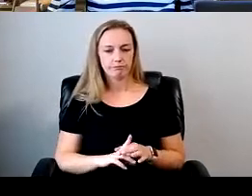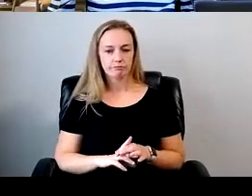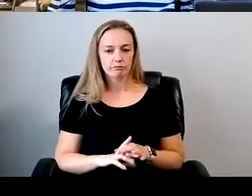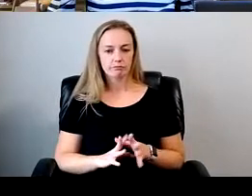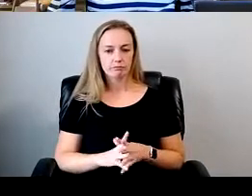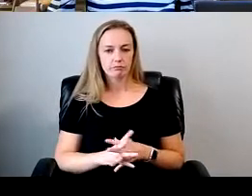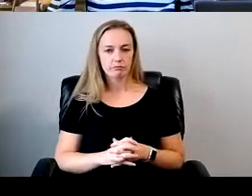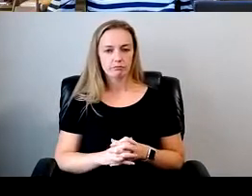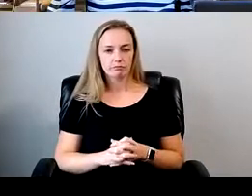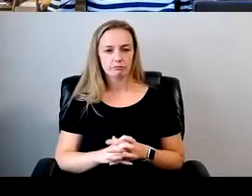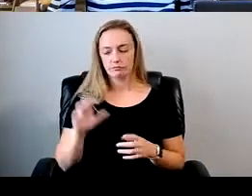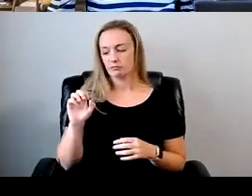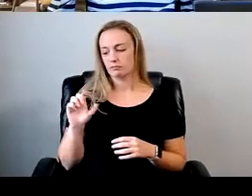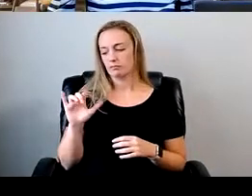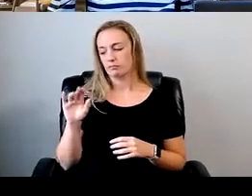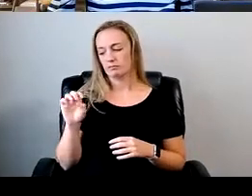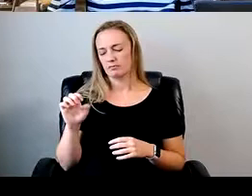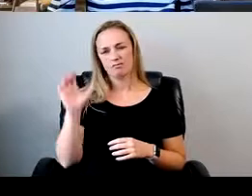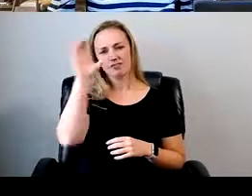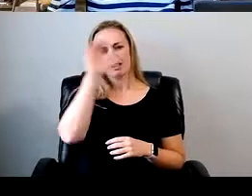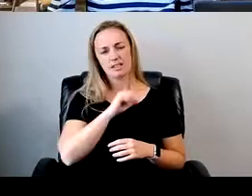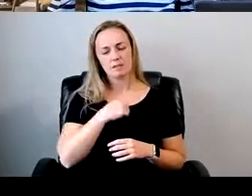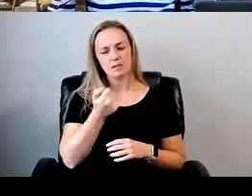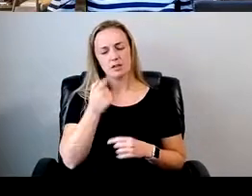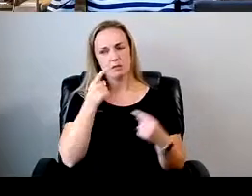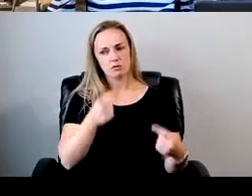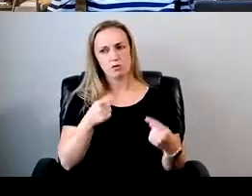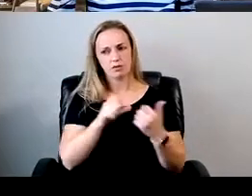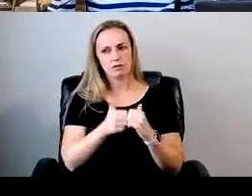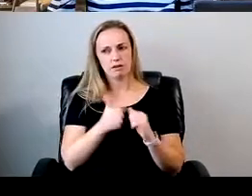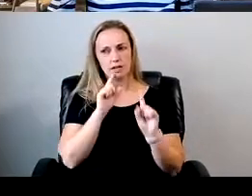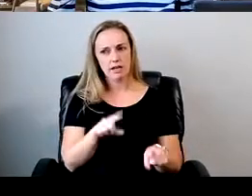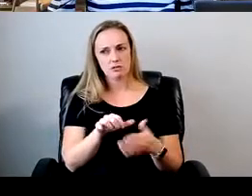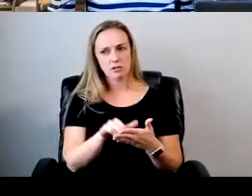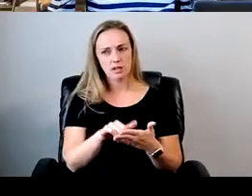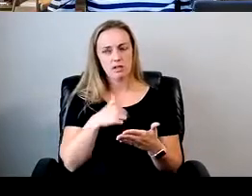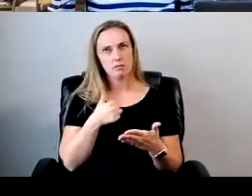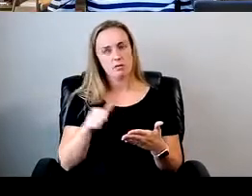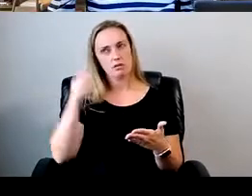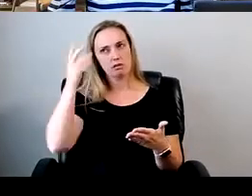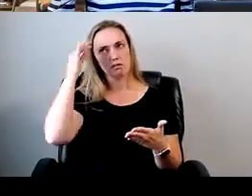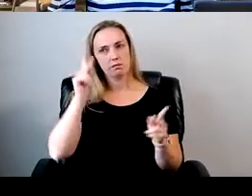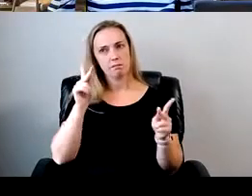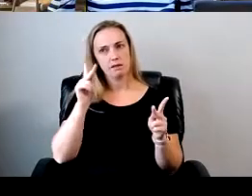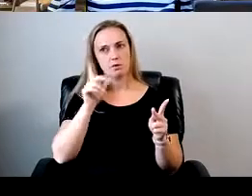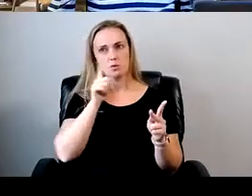I guess I'm a little bit struggling with how to answer this, because I'm trying to think about people who aren't language oriented and maybe